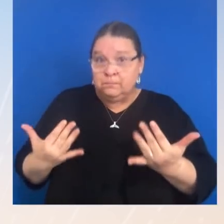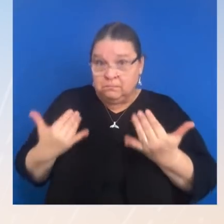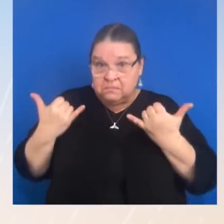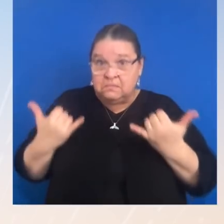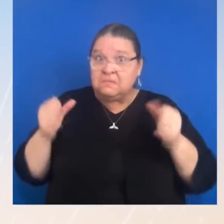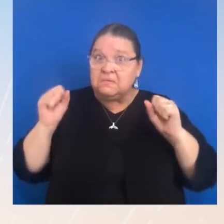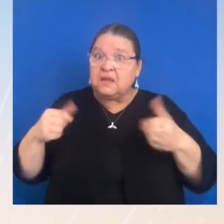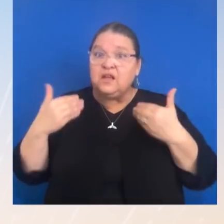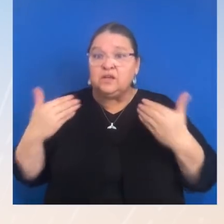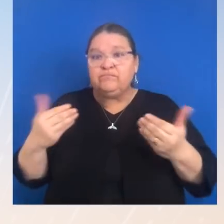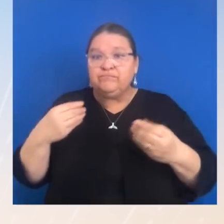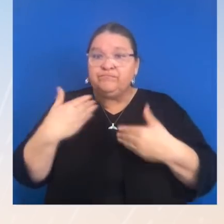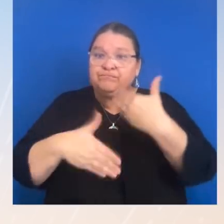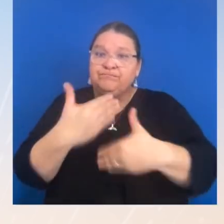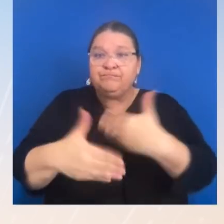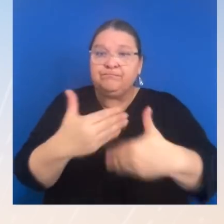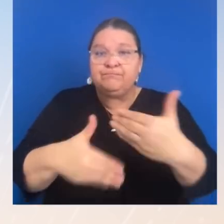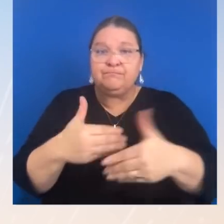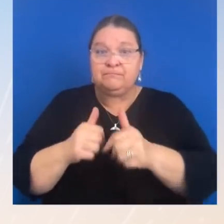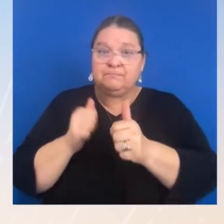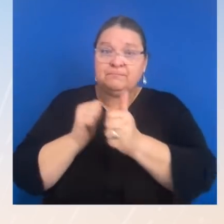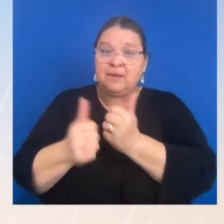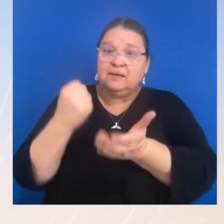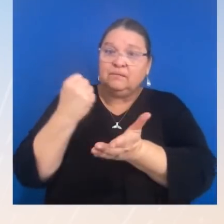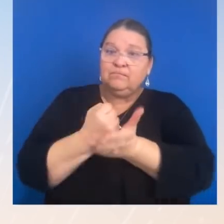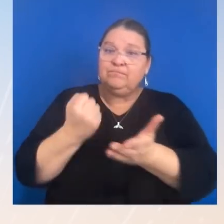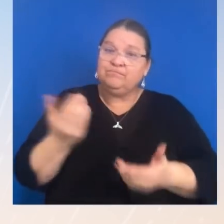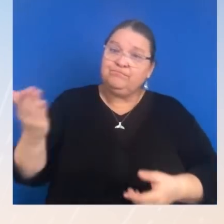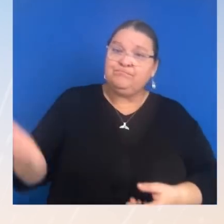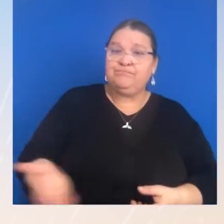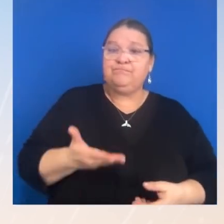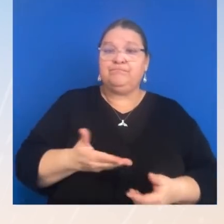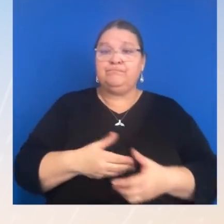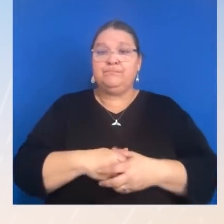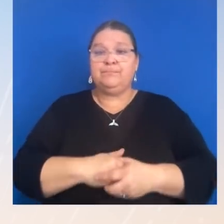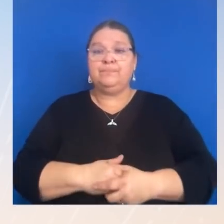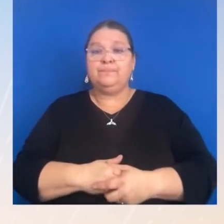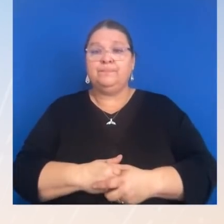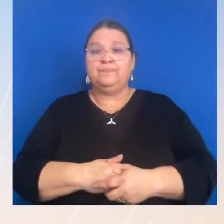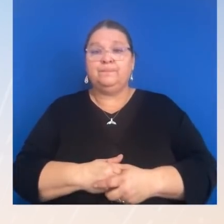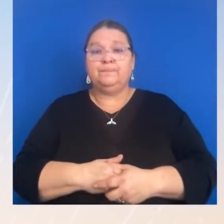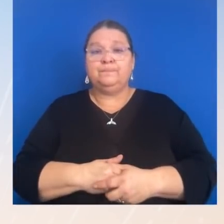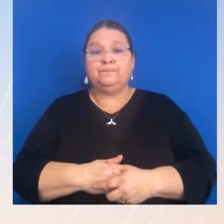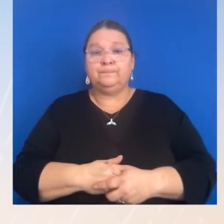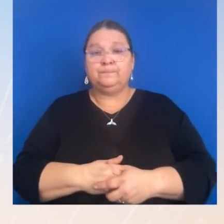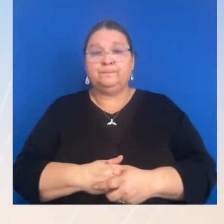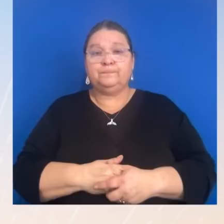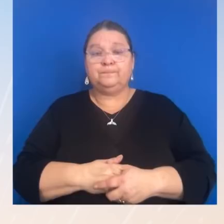which are not exactly related to refugees but related to the Ukrainian population, including Temporary Protected Status,